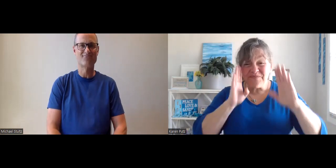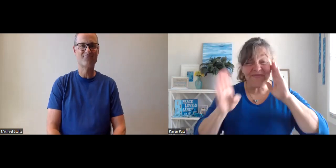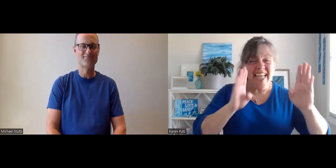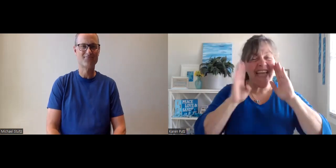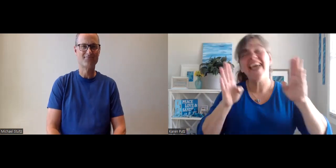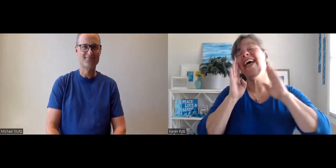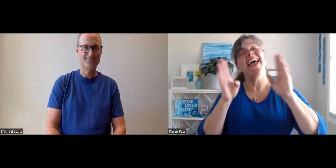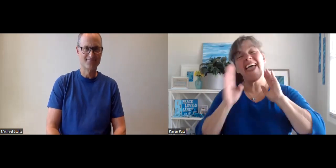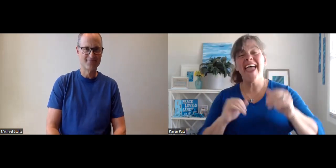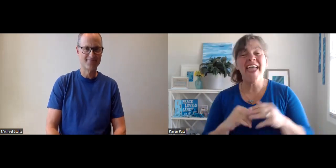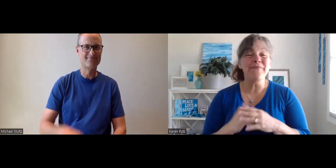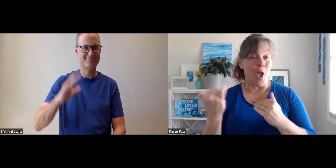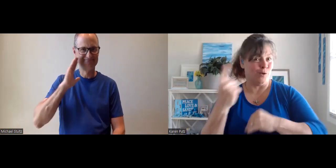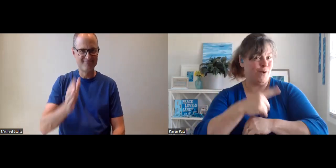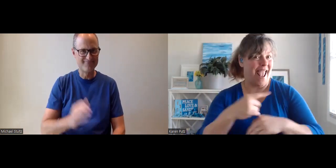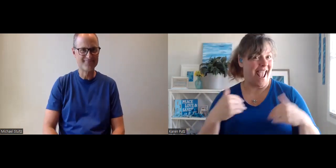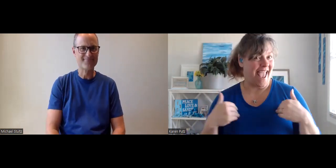Hi!!! Today, I have Michael Stultz